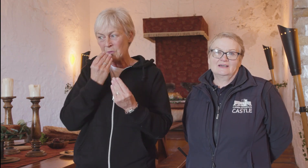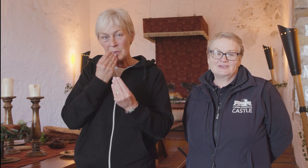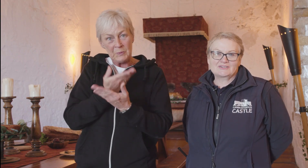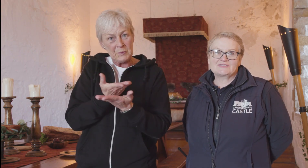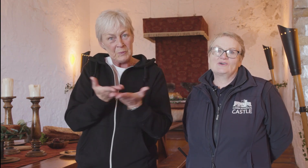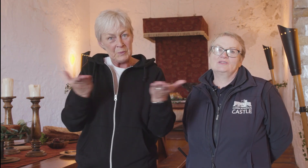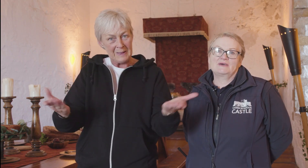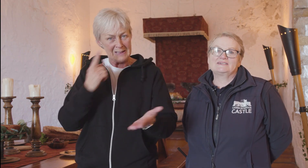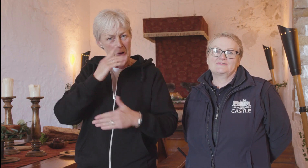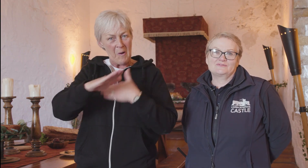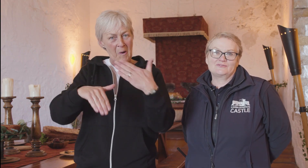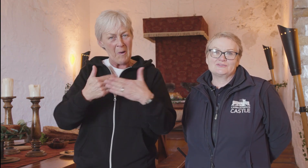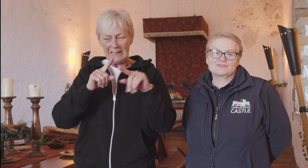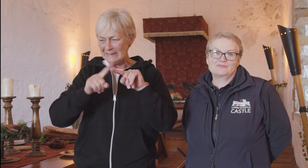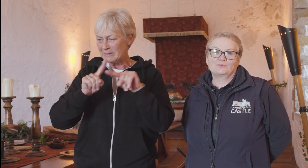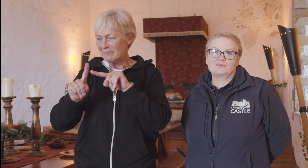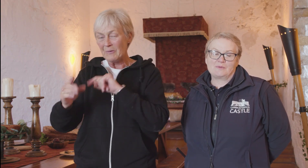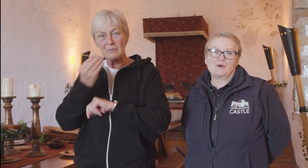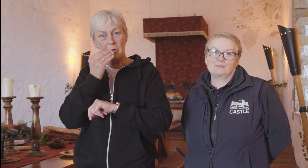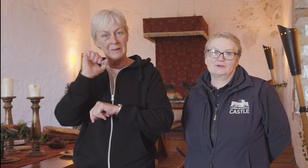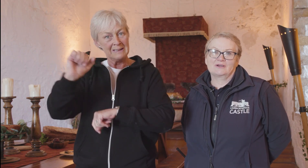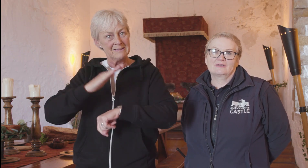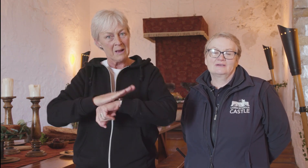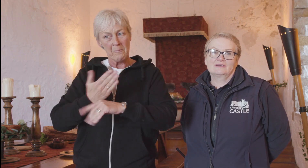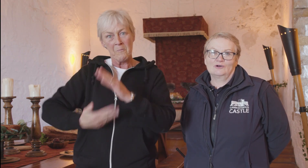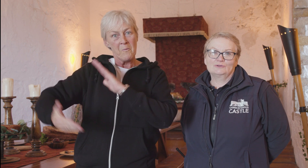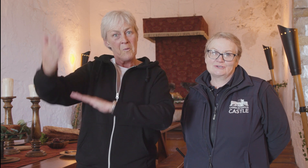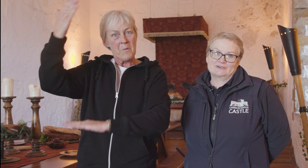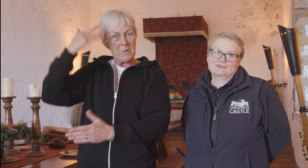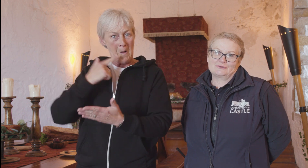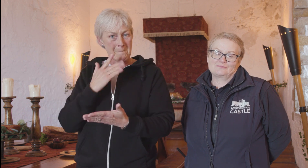and you can see all the many different foods that would've been popular all those years ago.